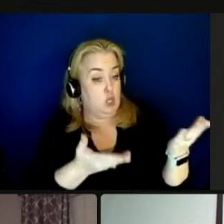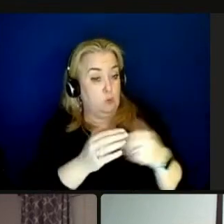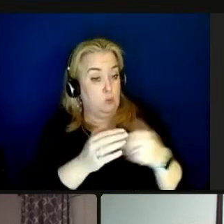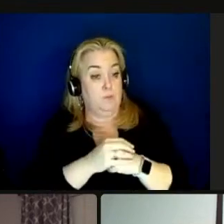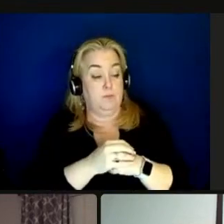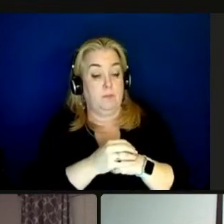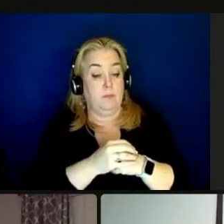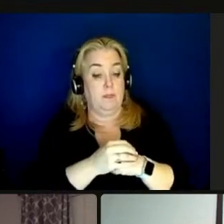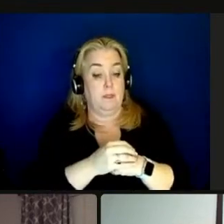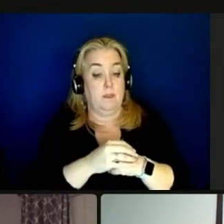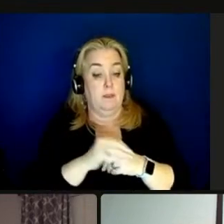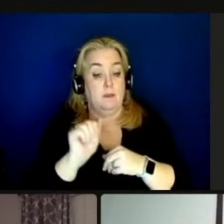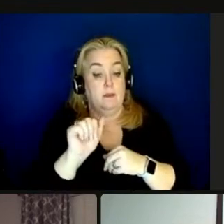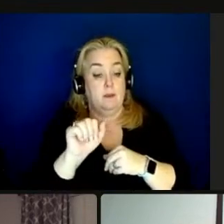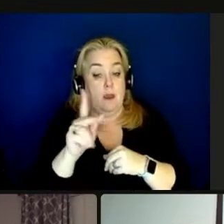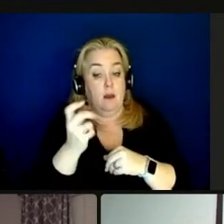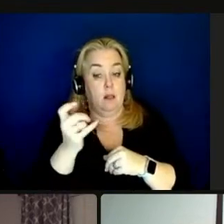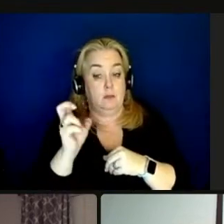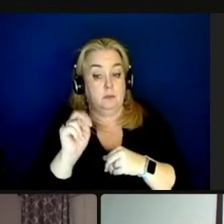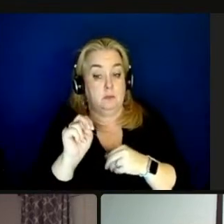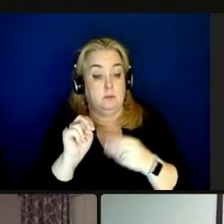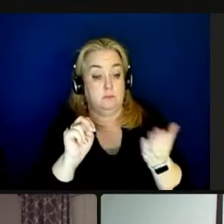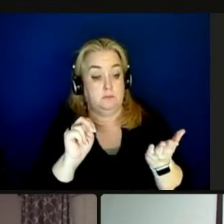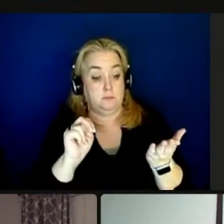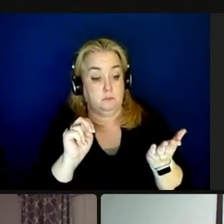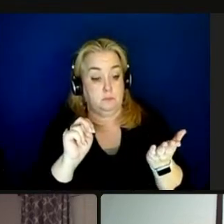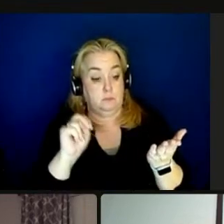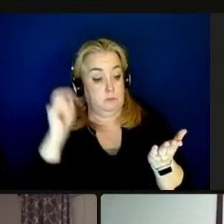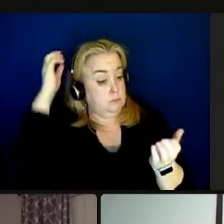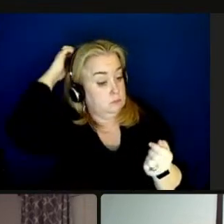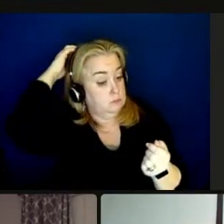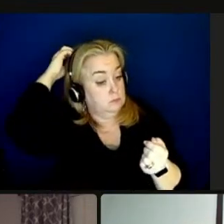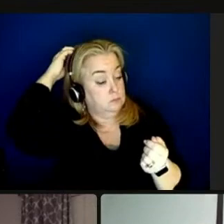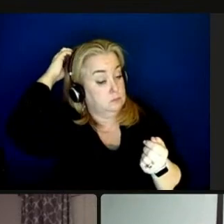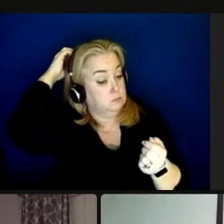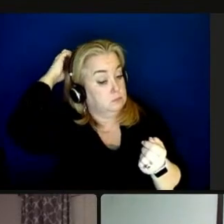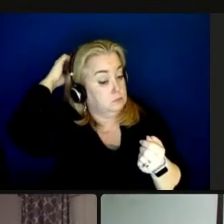HEARING WHERE YOU WANT US TO GO